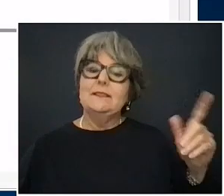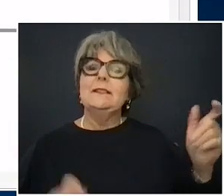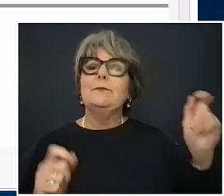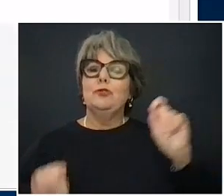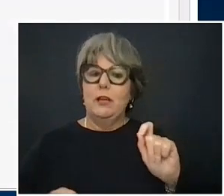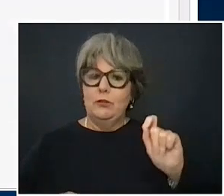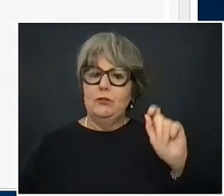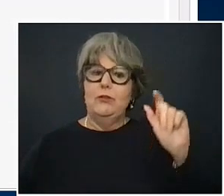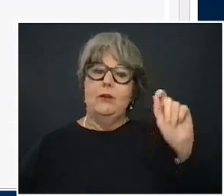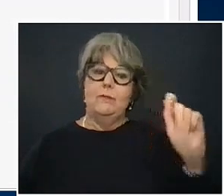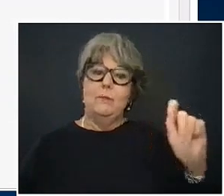Yeah.